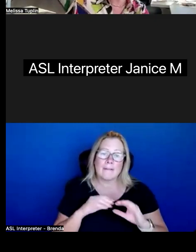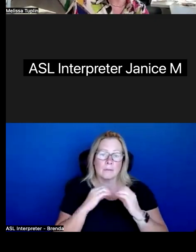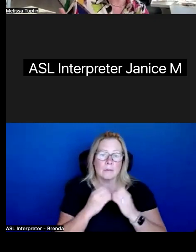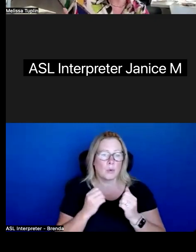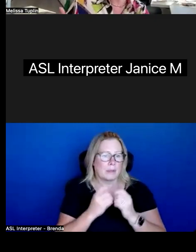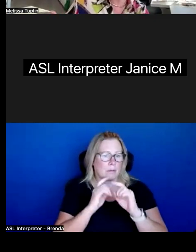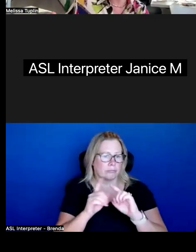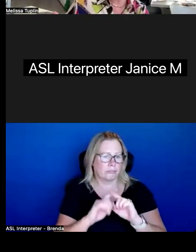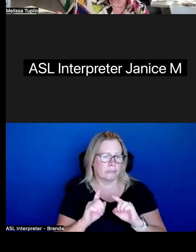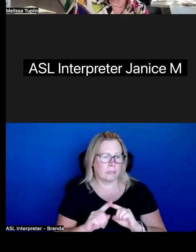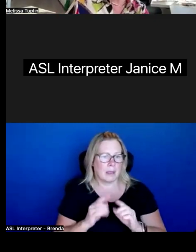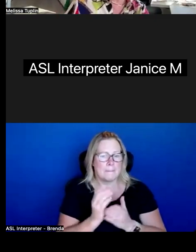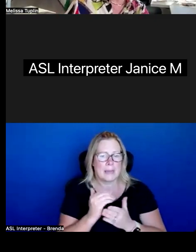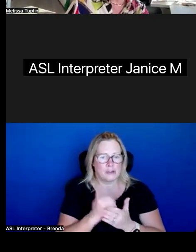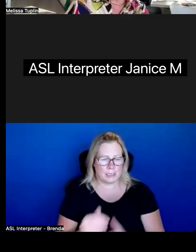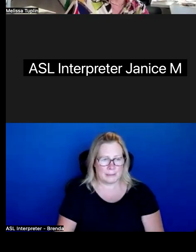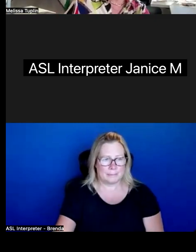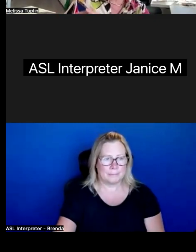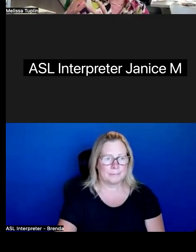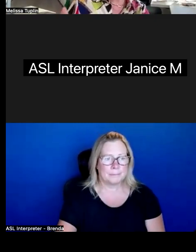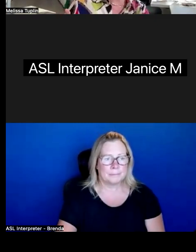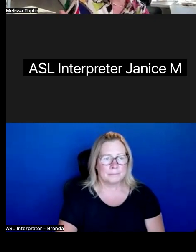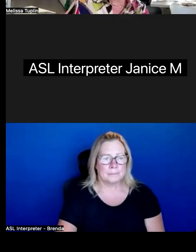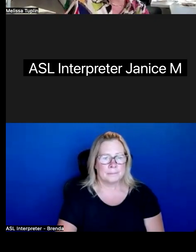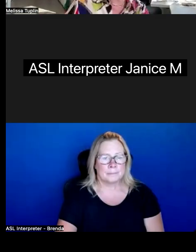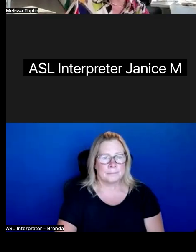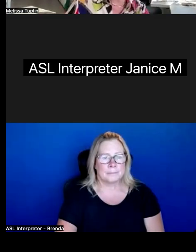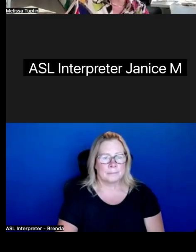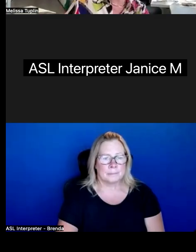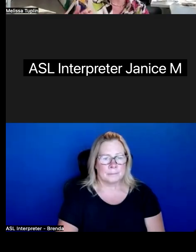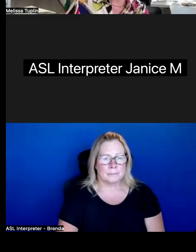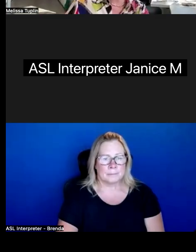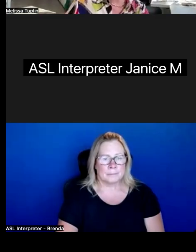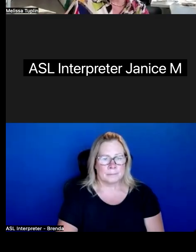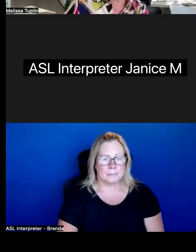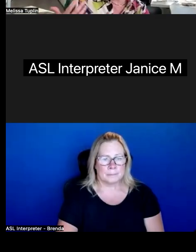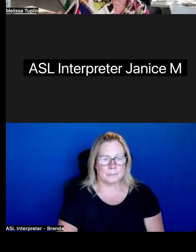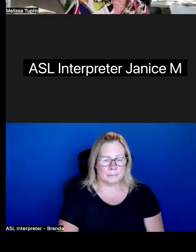sizes in this program. This is just a consideration around size and scale